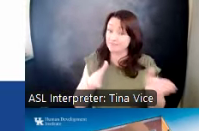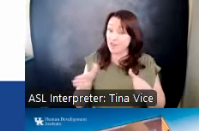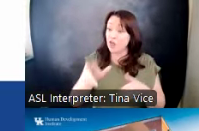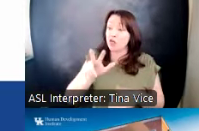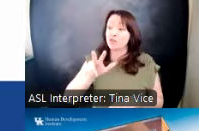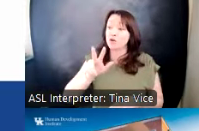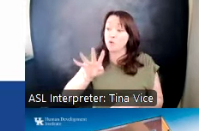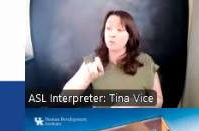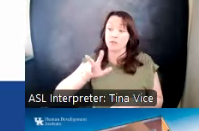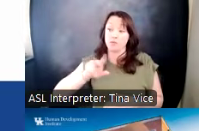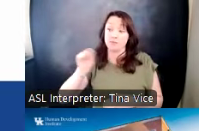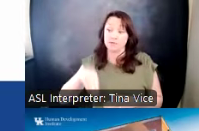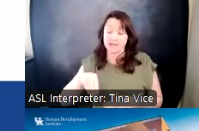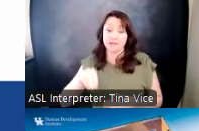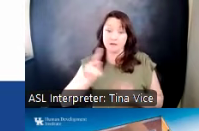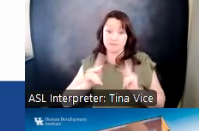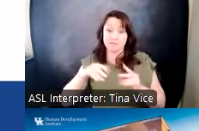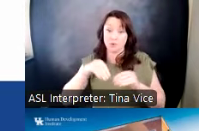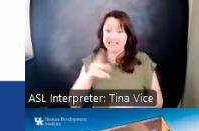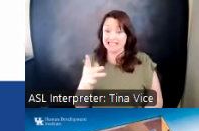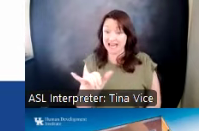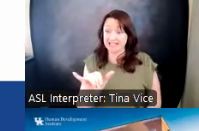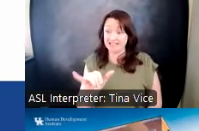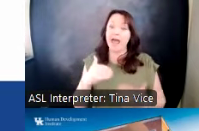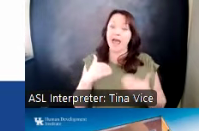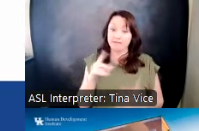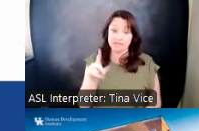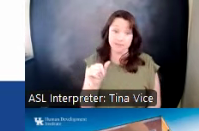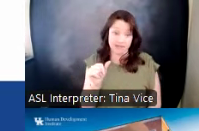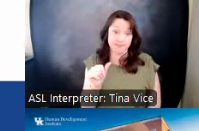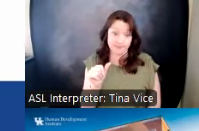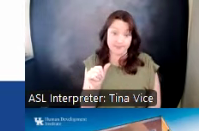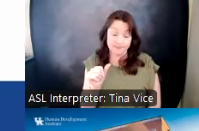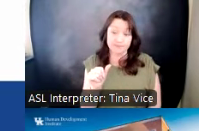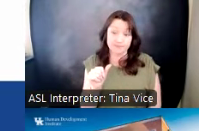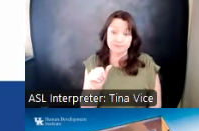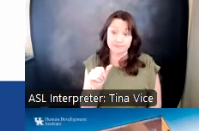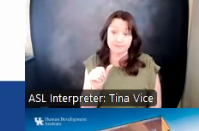of people in Kentucky have a disability. But just having a disability does not